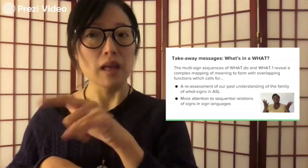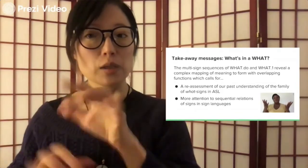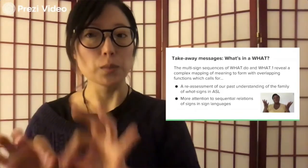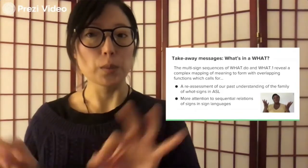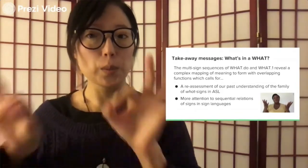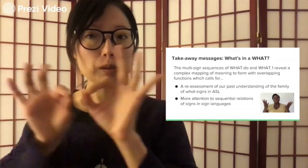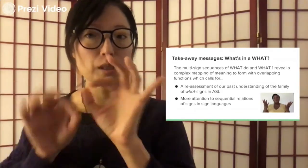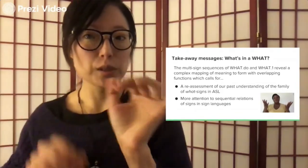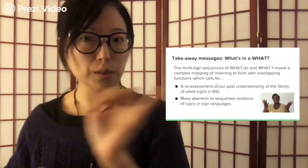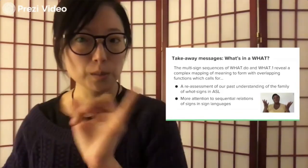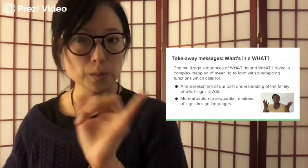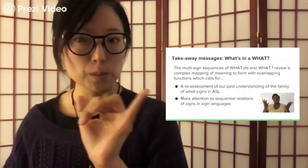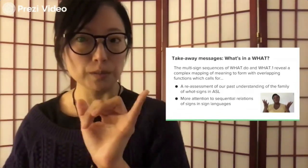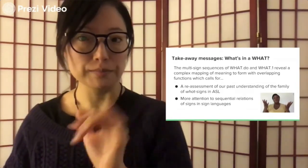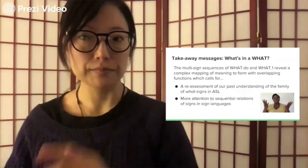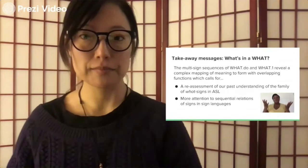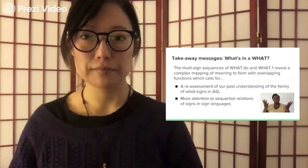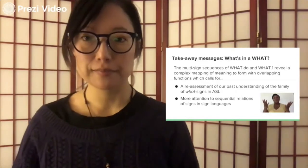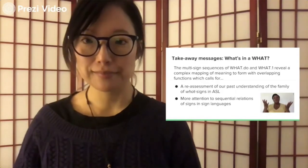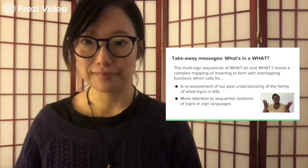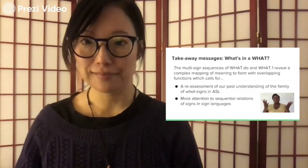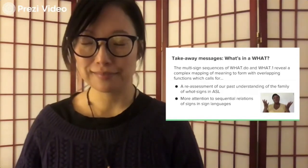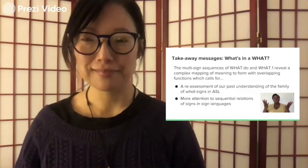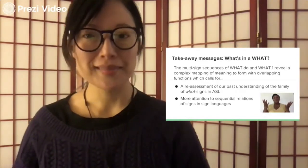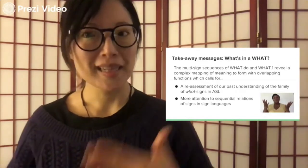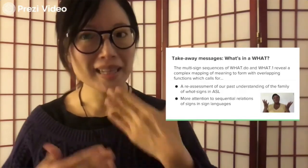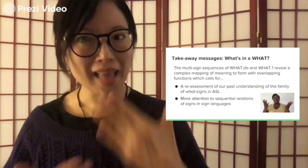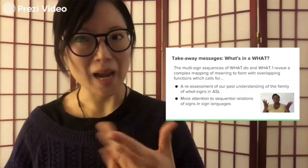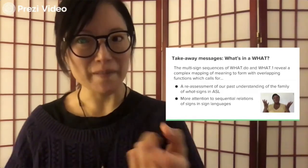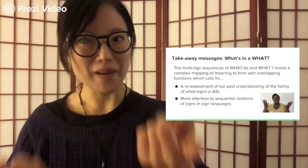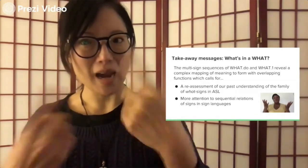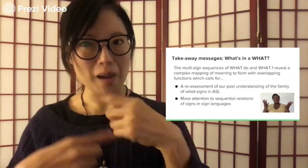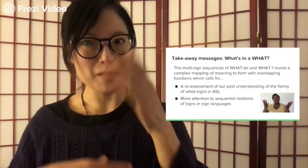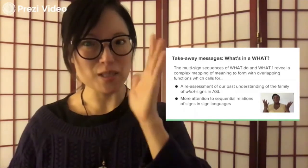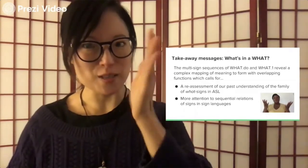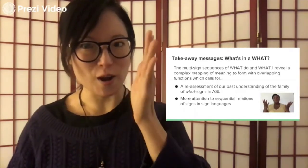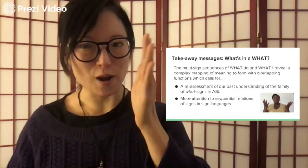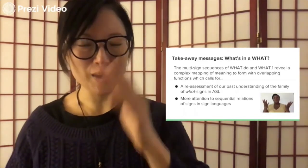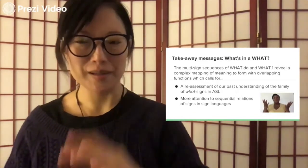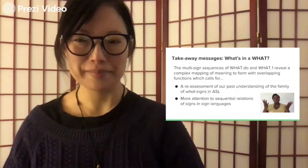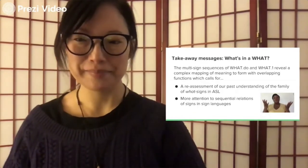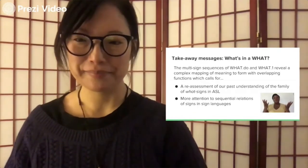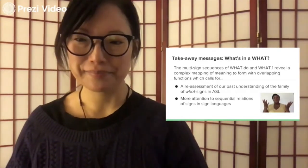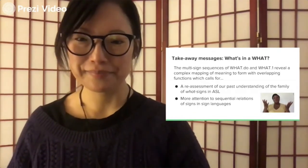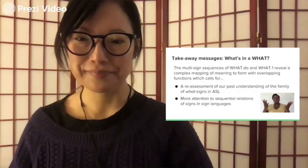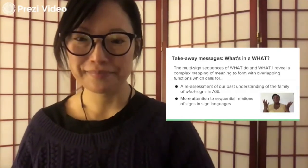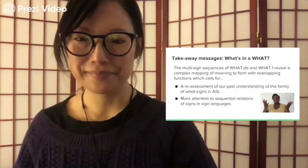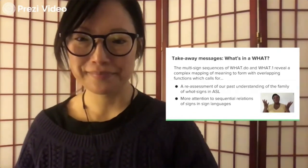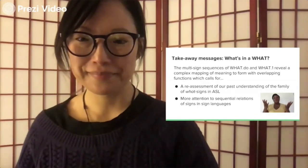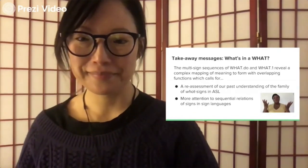aspect. We cannot forget about the importance of both. Thank you so much for coming to our Talk